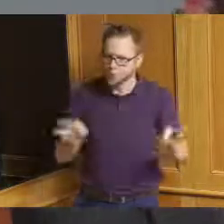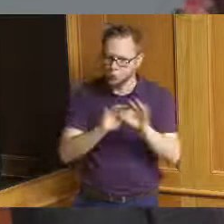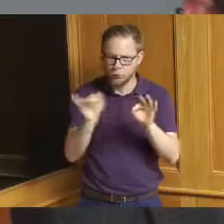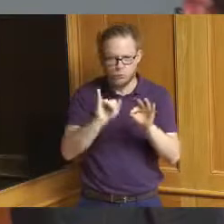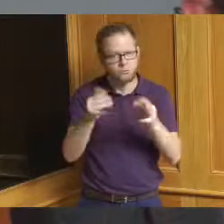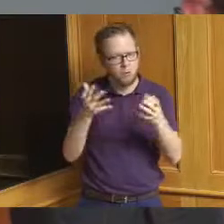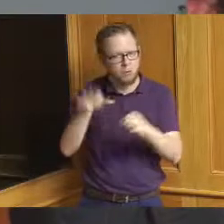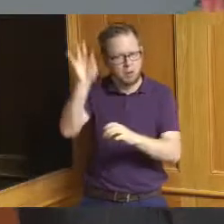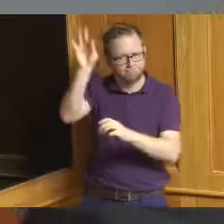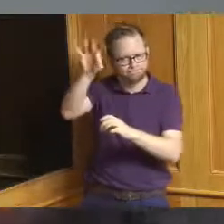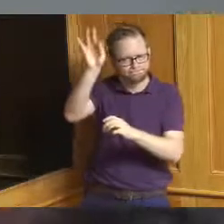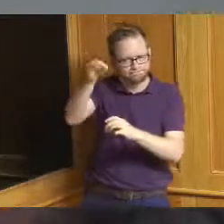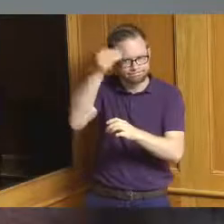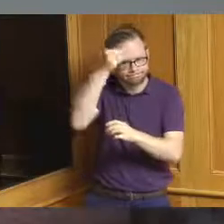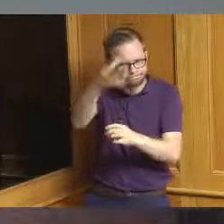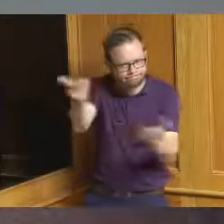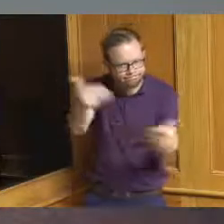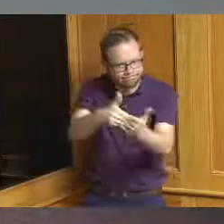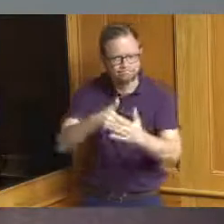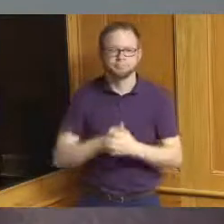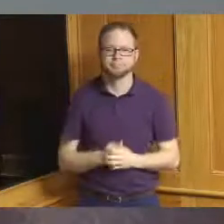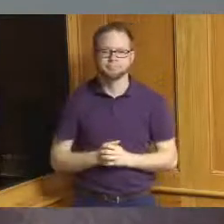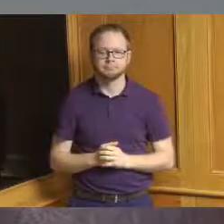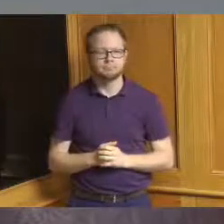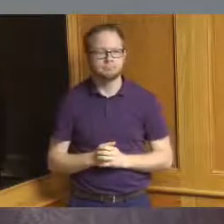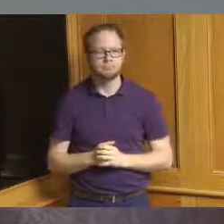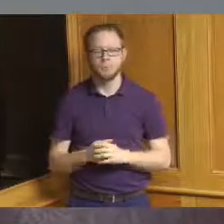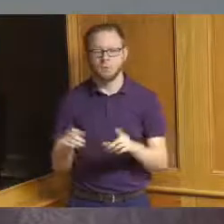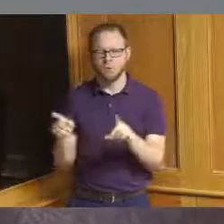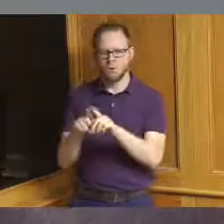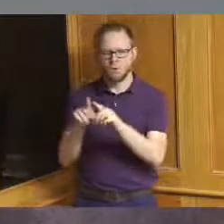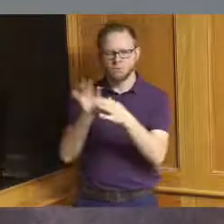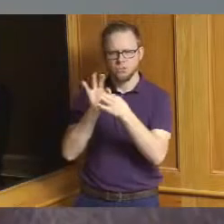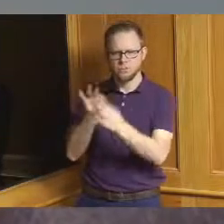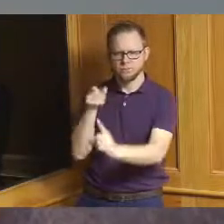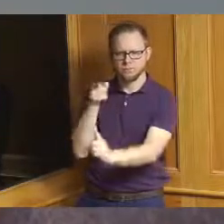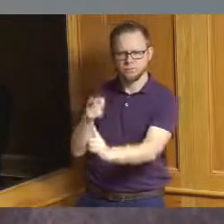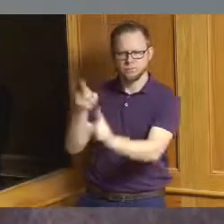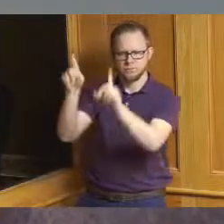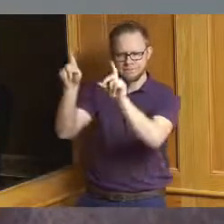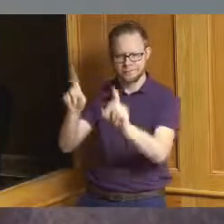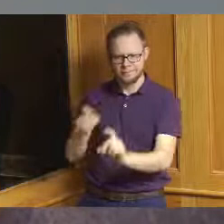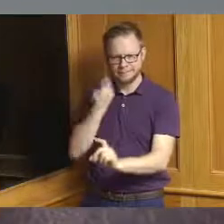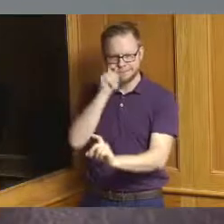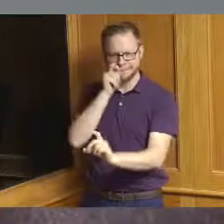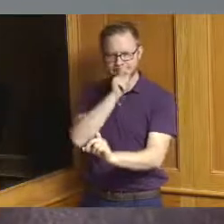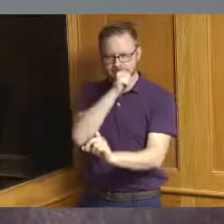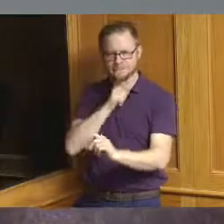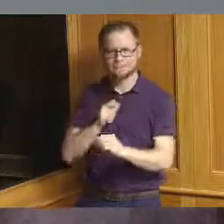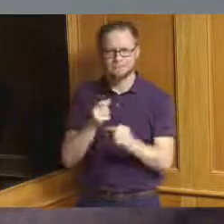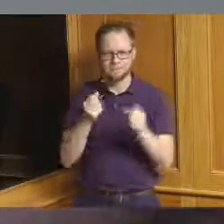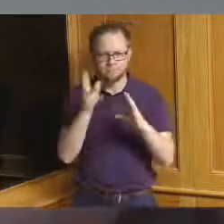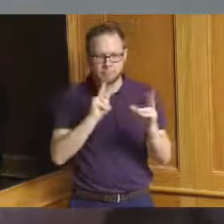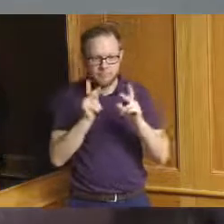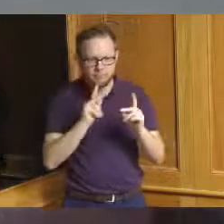one other thing related to testing because so many people are looking for at-home tests